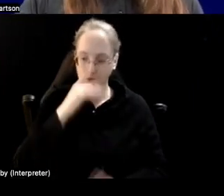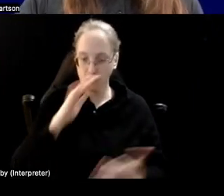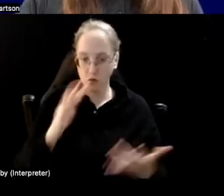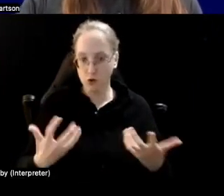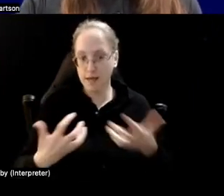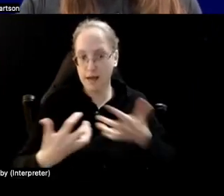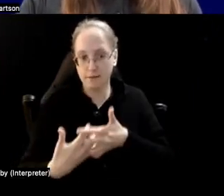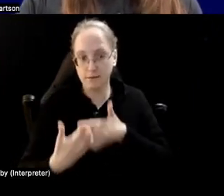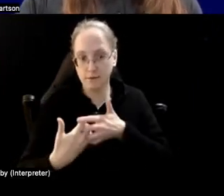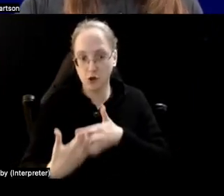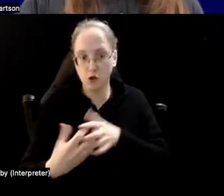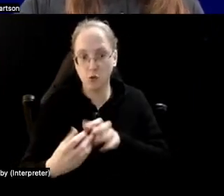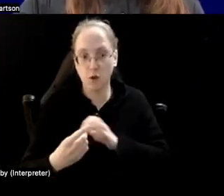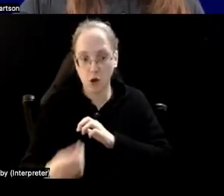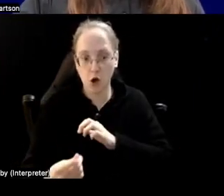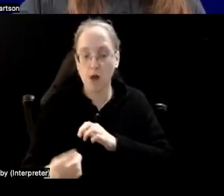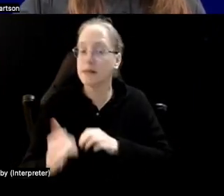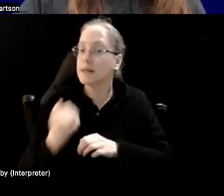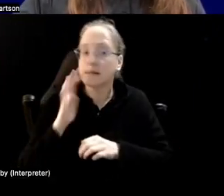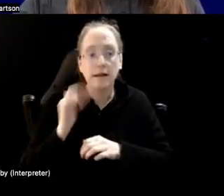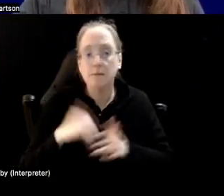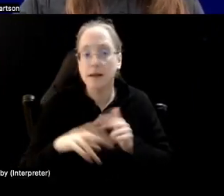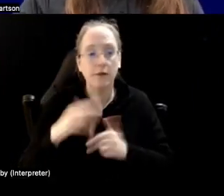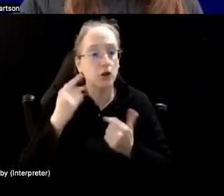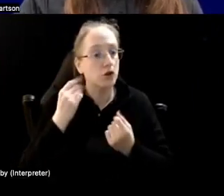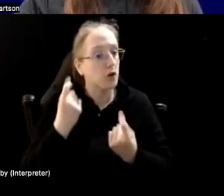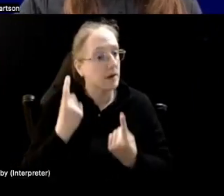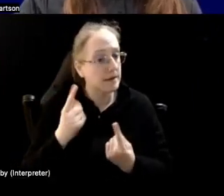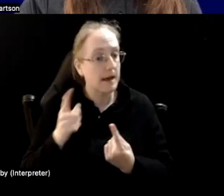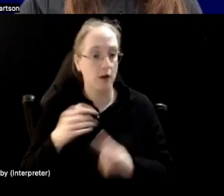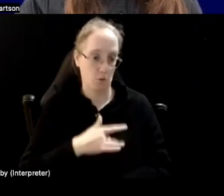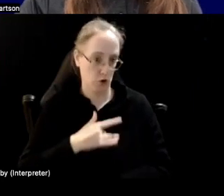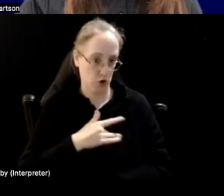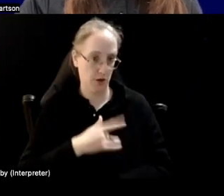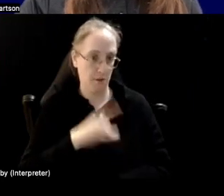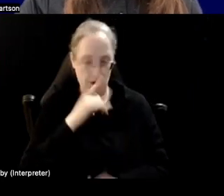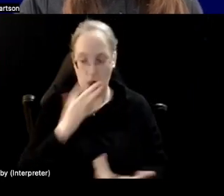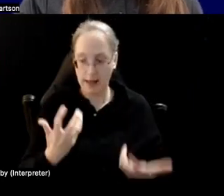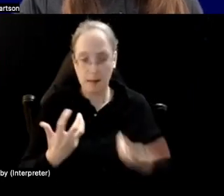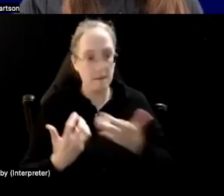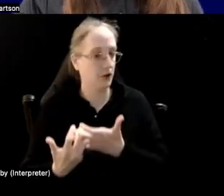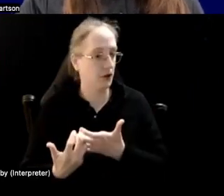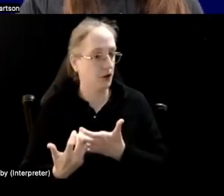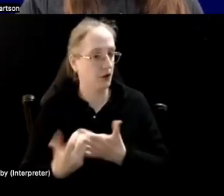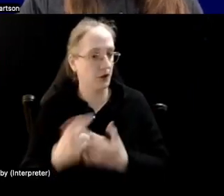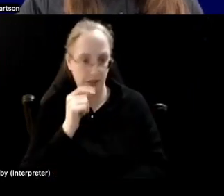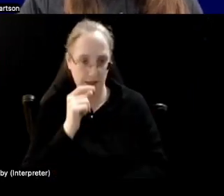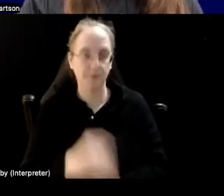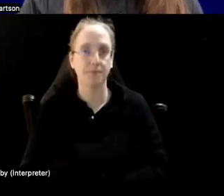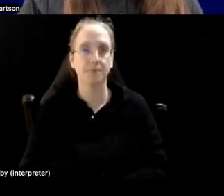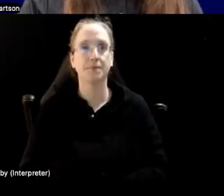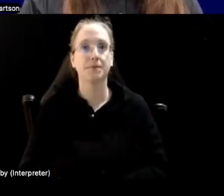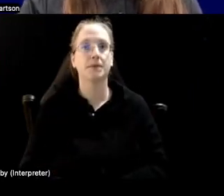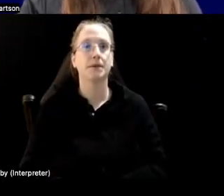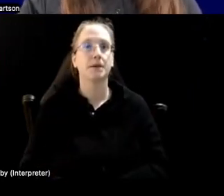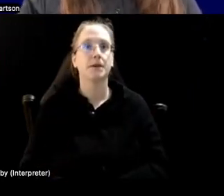don't quite understand the emotion that you are attuning to, because you're reflecting back